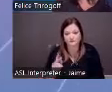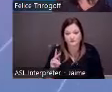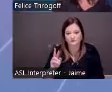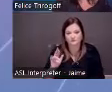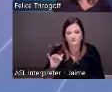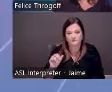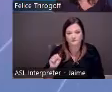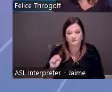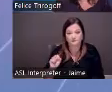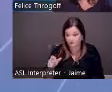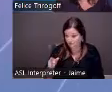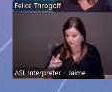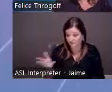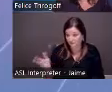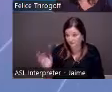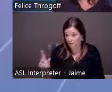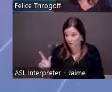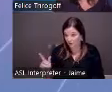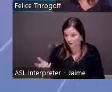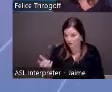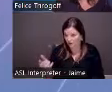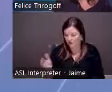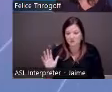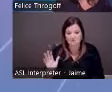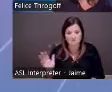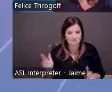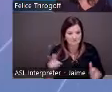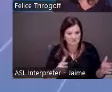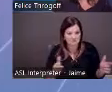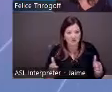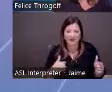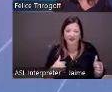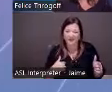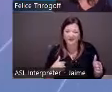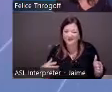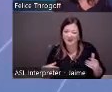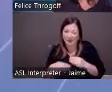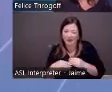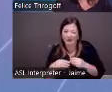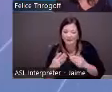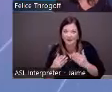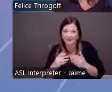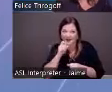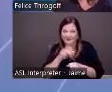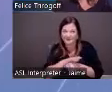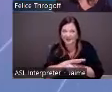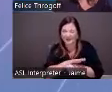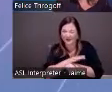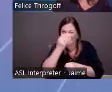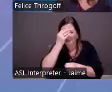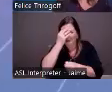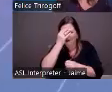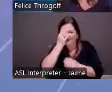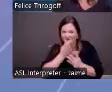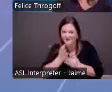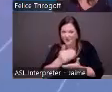Will, do you want to go ahead? If you want to-- I have some stuff to add. I don't know if it's a fully formed thought, though, so you go first. Then I'll add anything that I might have.